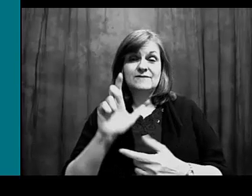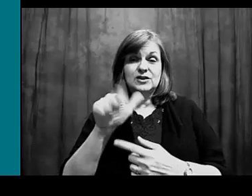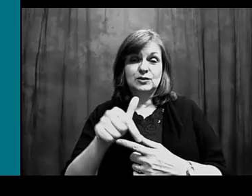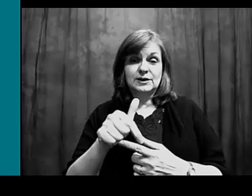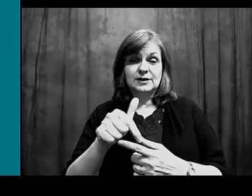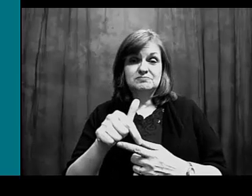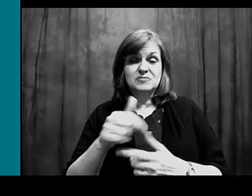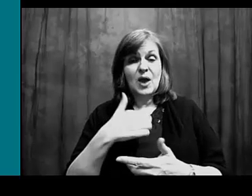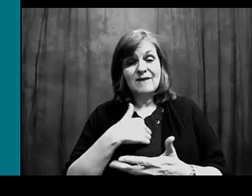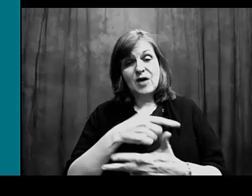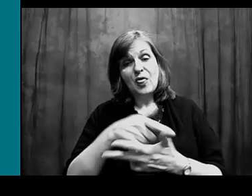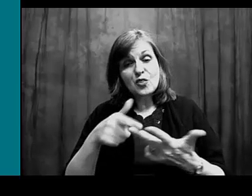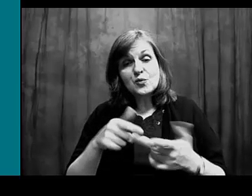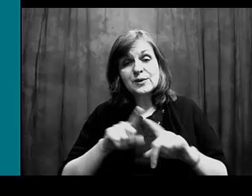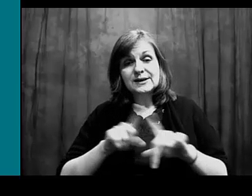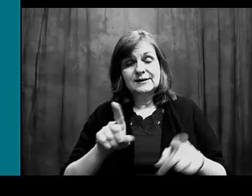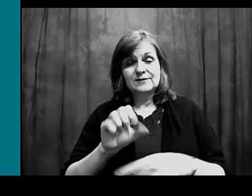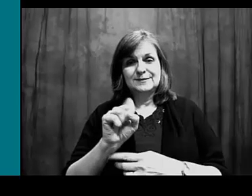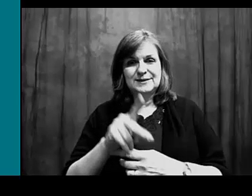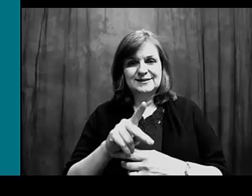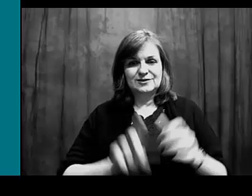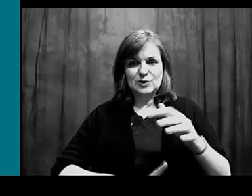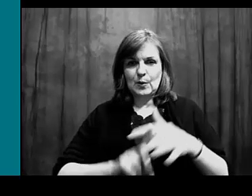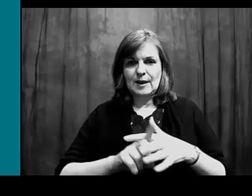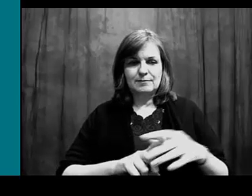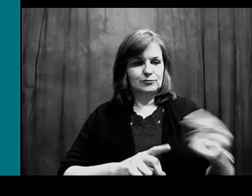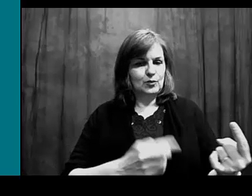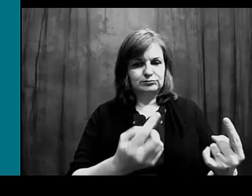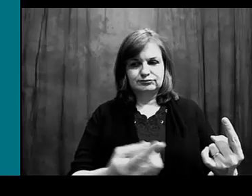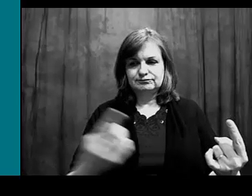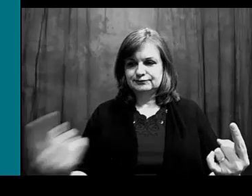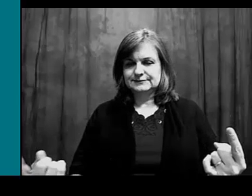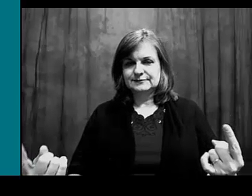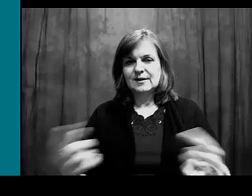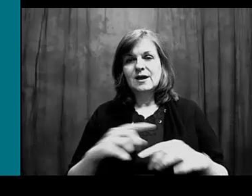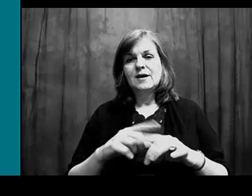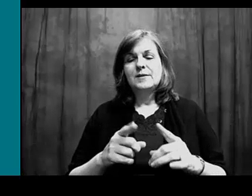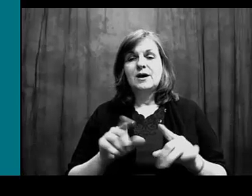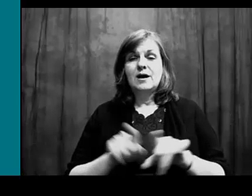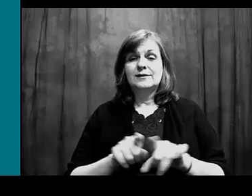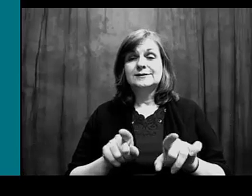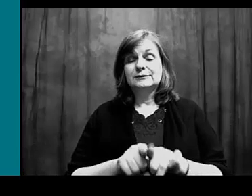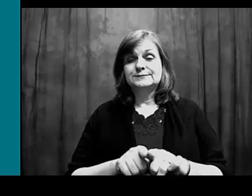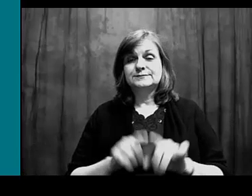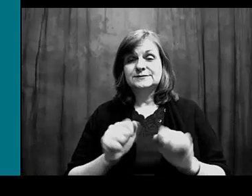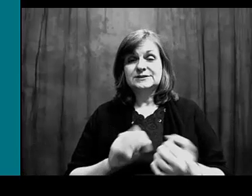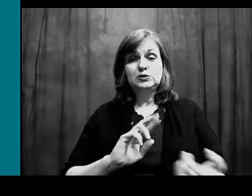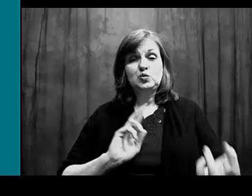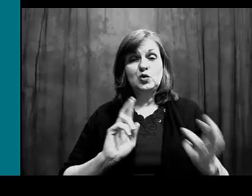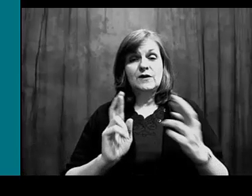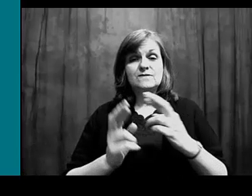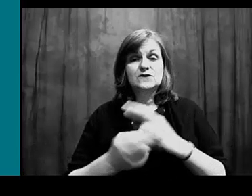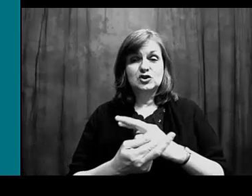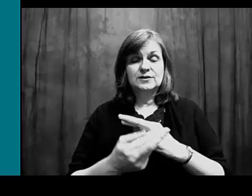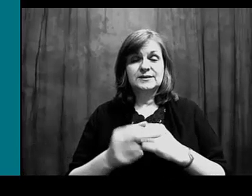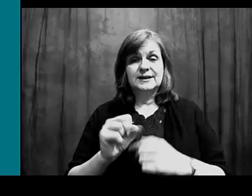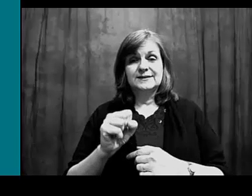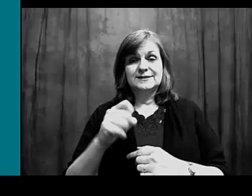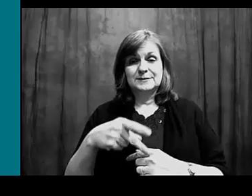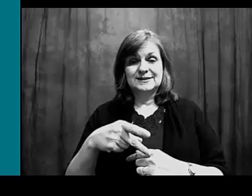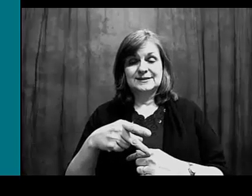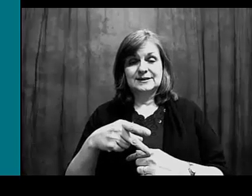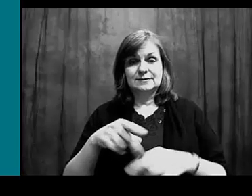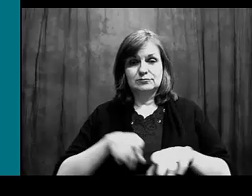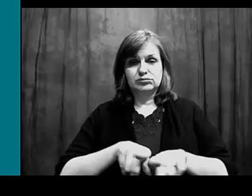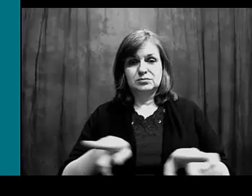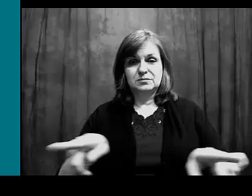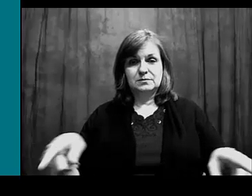you could get three different species going on here!! kinda cool! but you can also completely reverse speciation by having